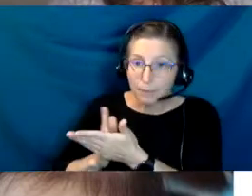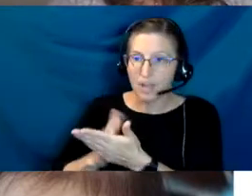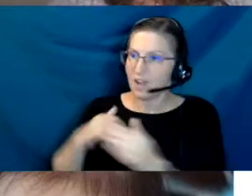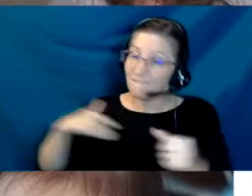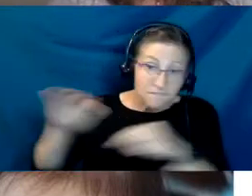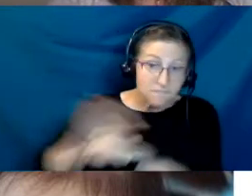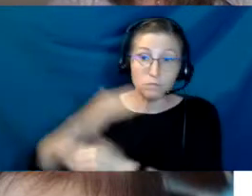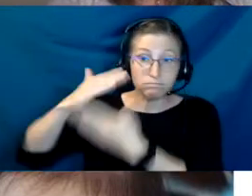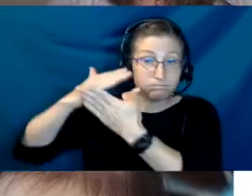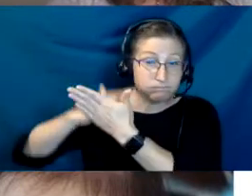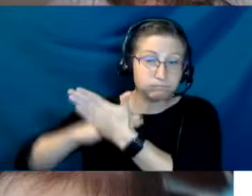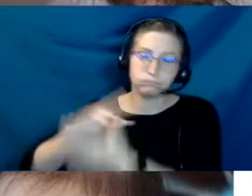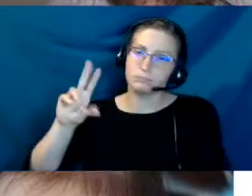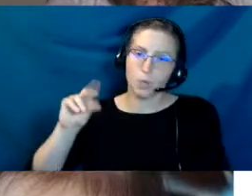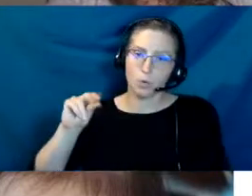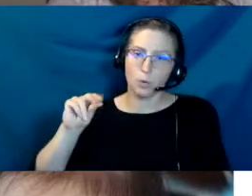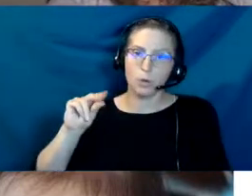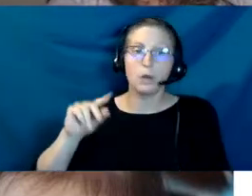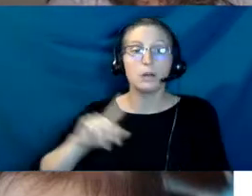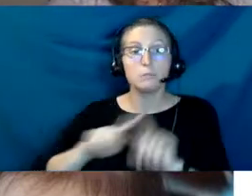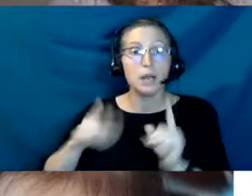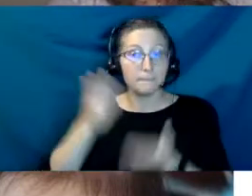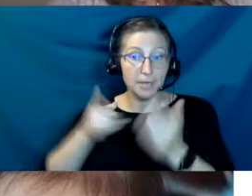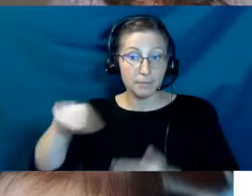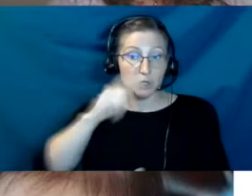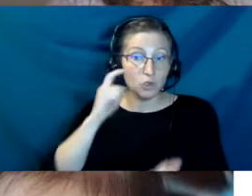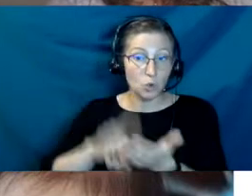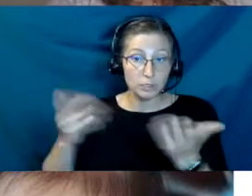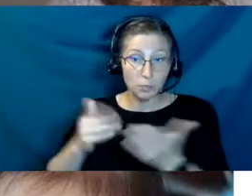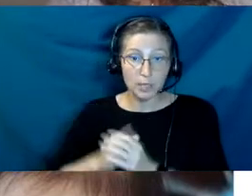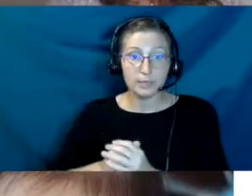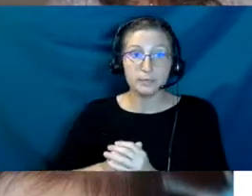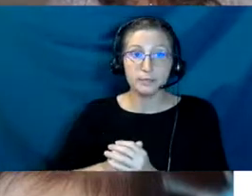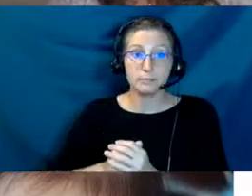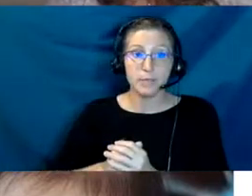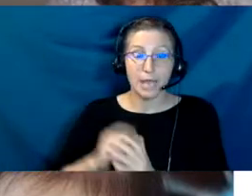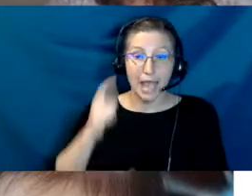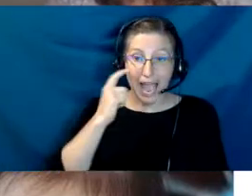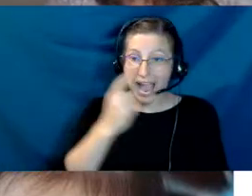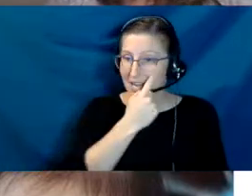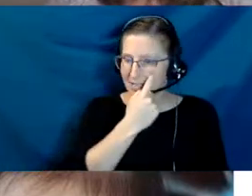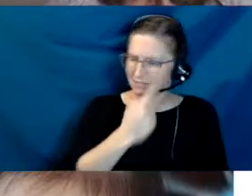list. But some of the things you might notice is there might be an abnormal appearance of the